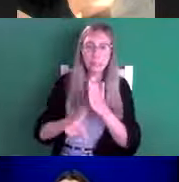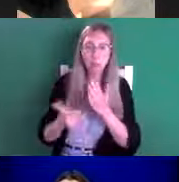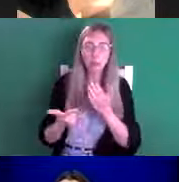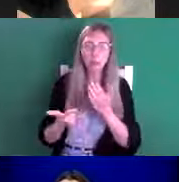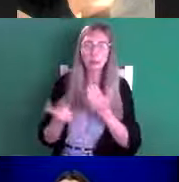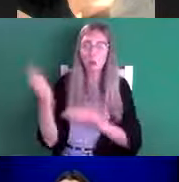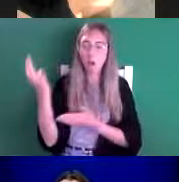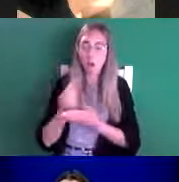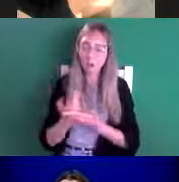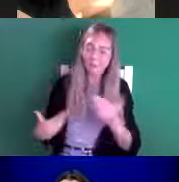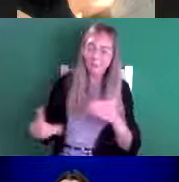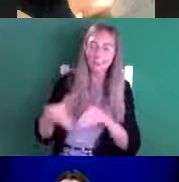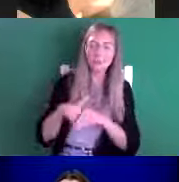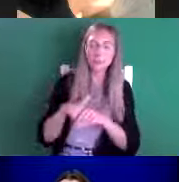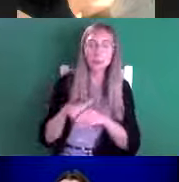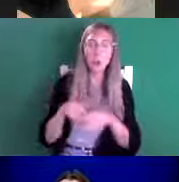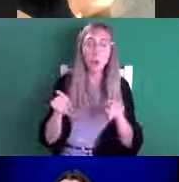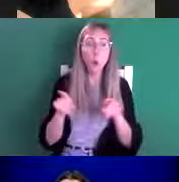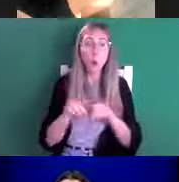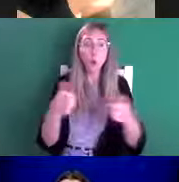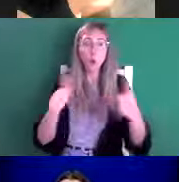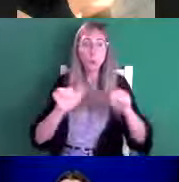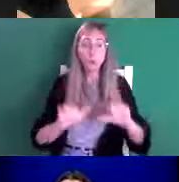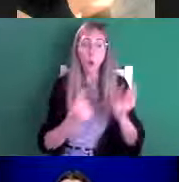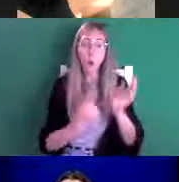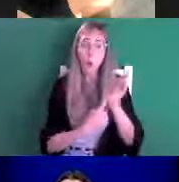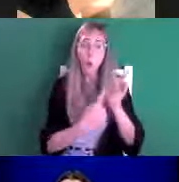lindsey stalves is head of education at icon gallery and